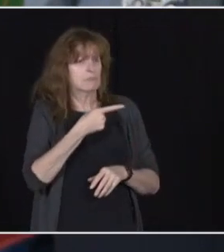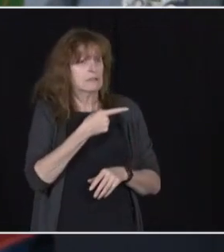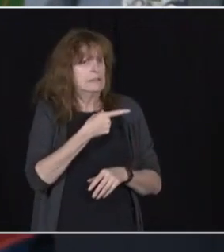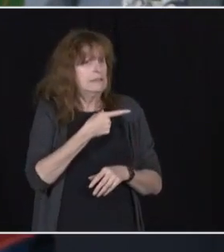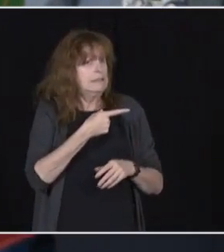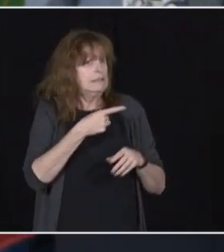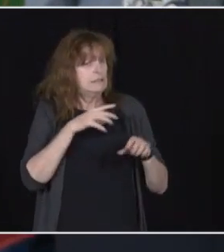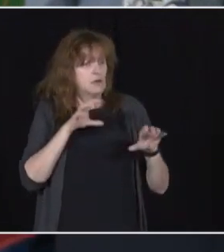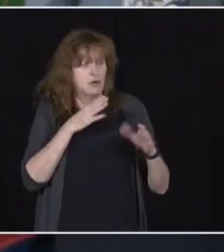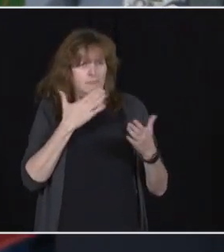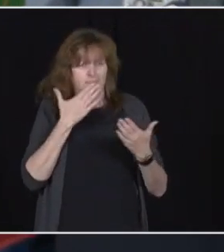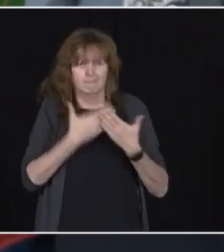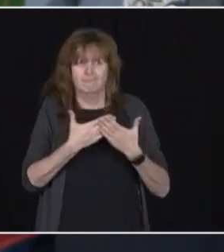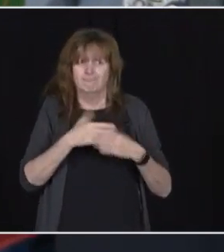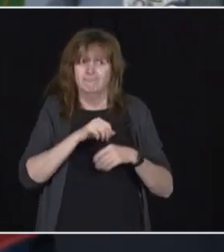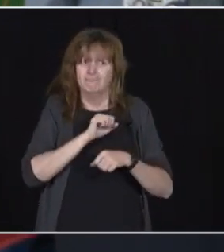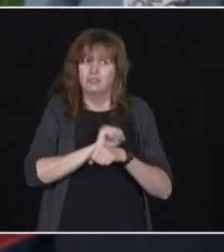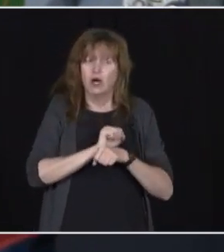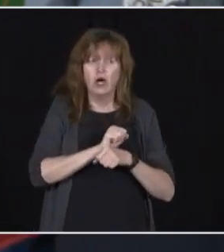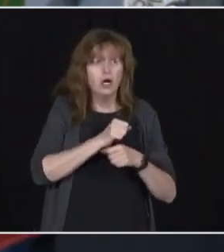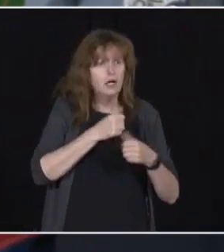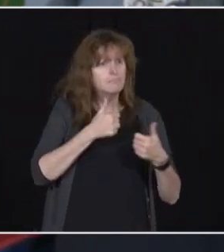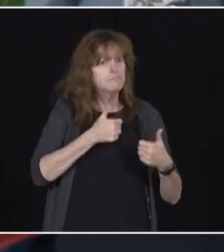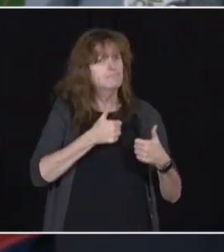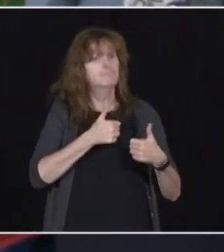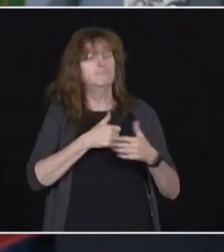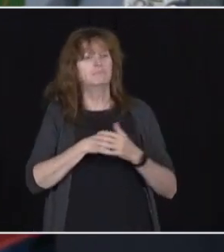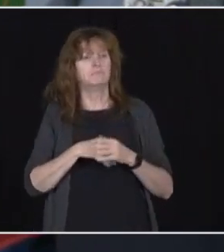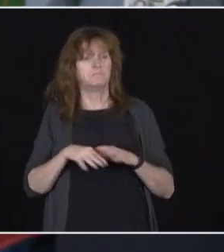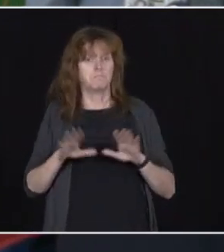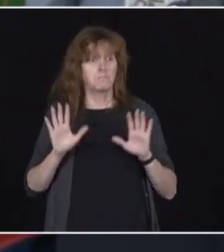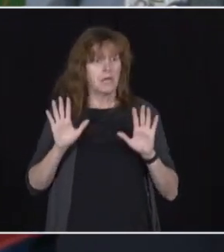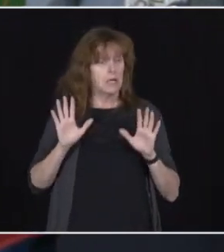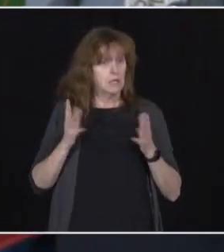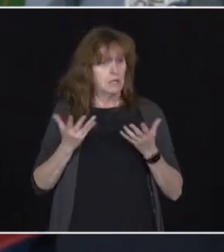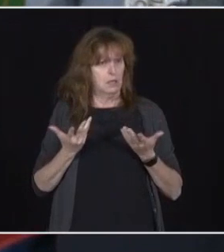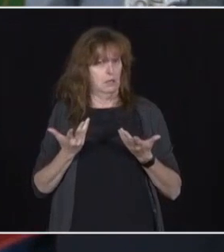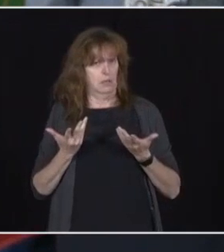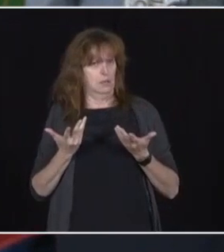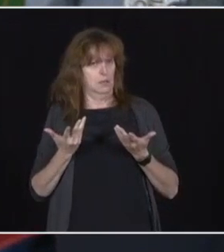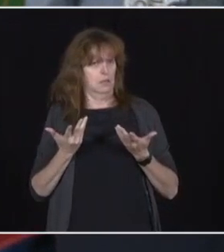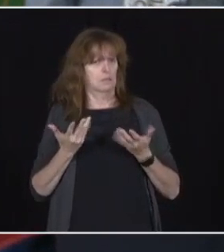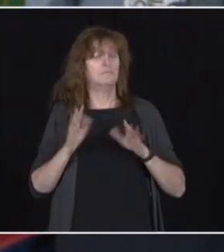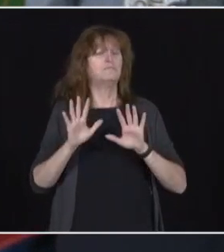we have been in office. We are doing everything we can. We have a great minister, every smart individual.